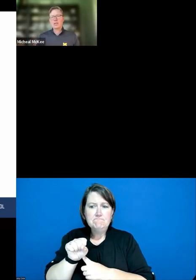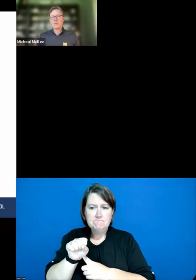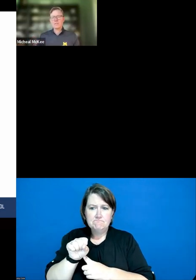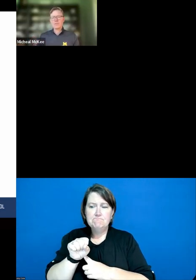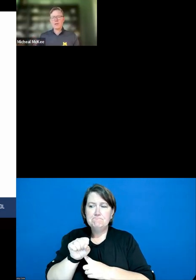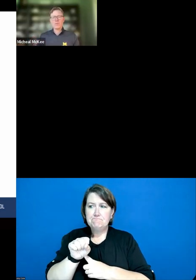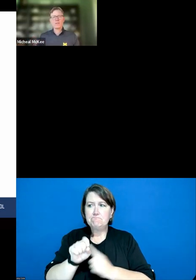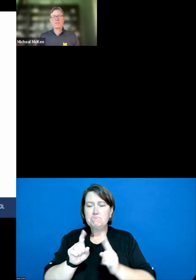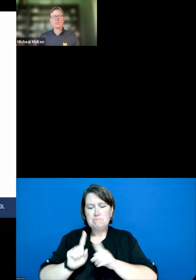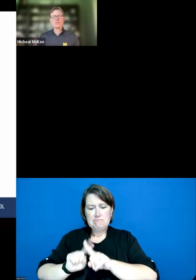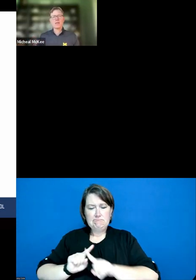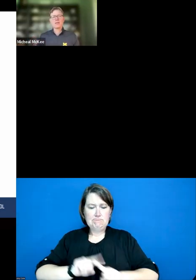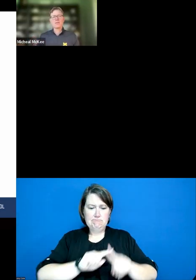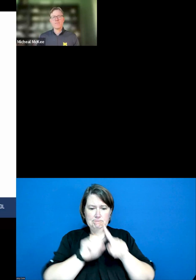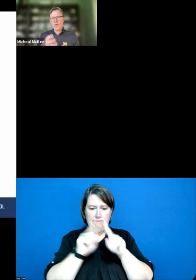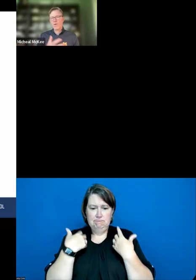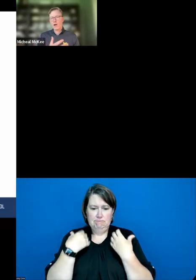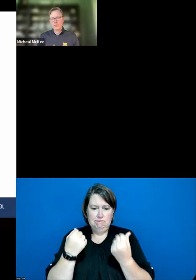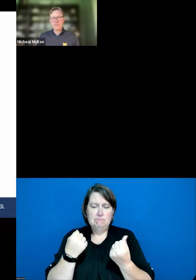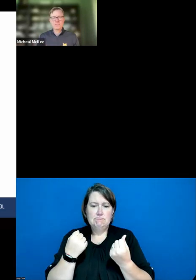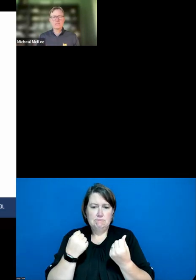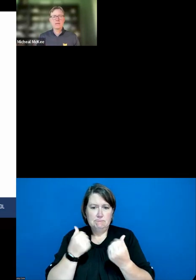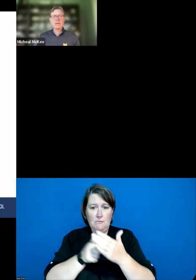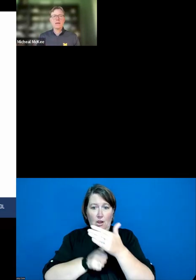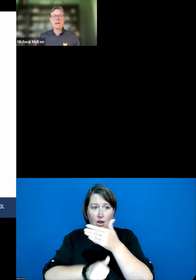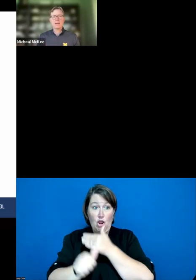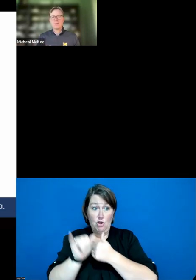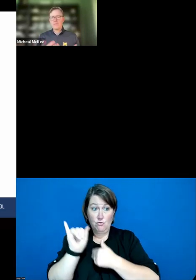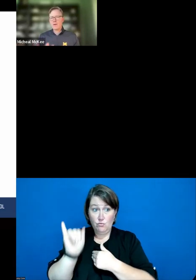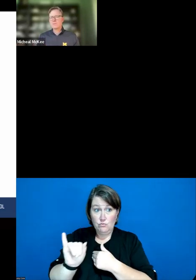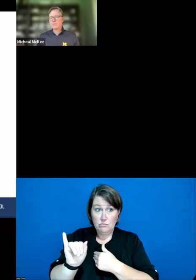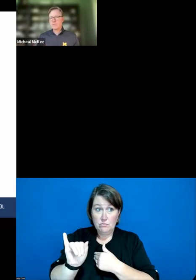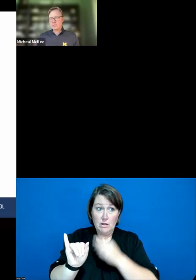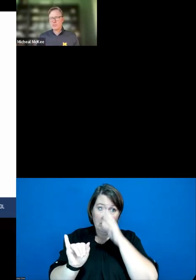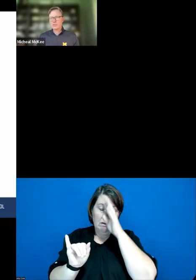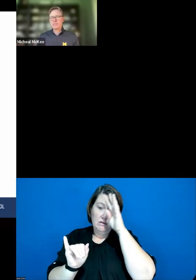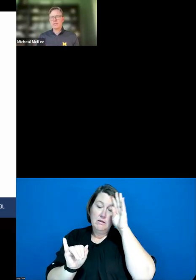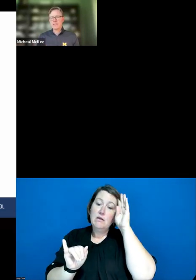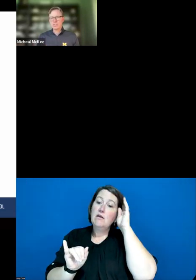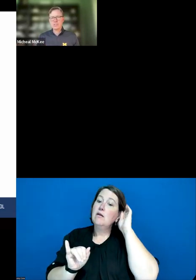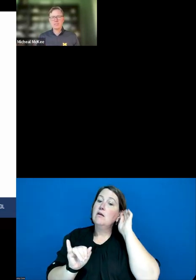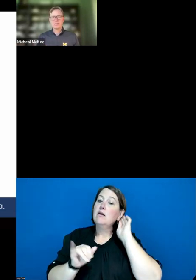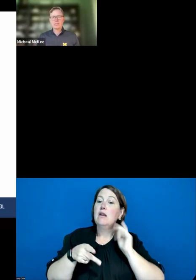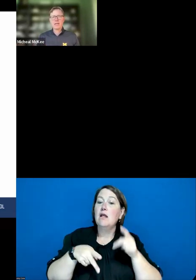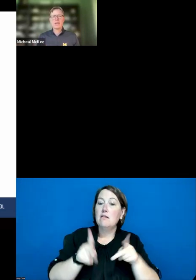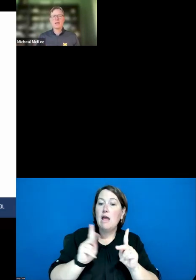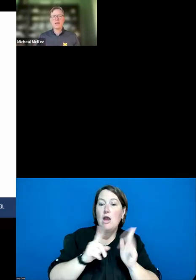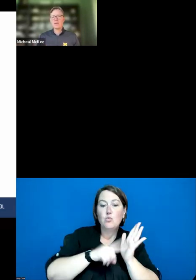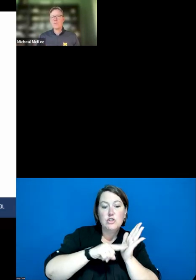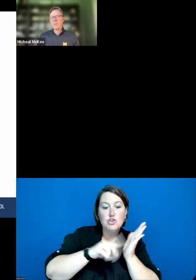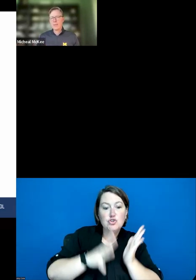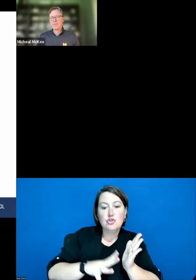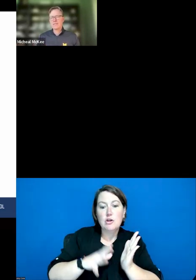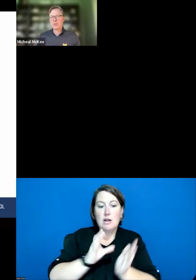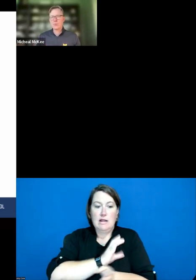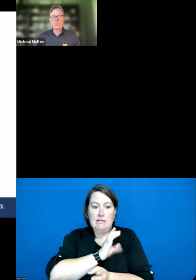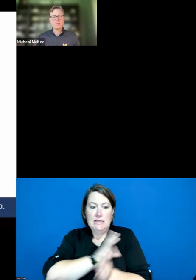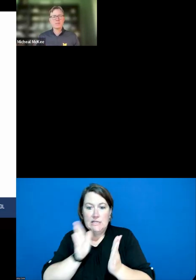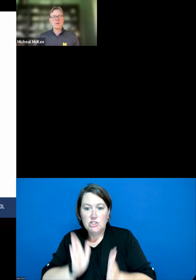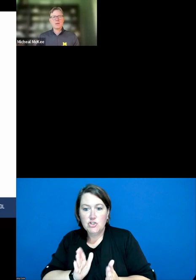of different health conditions that fall under this, and it allows researchers and clinicians to see if a population group is